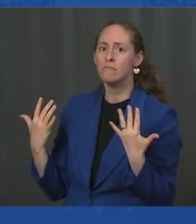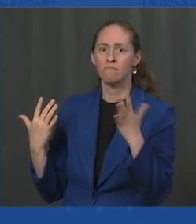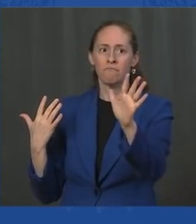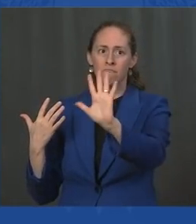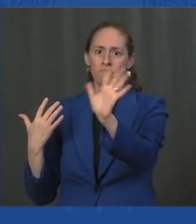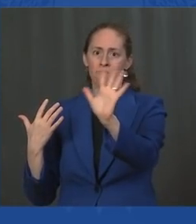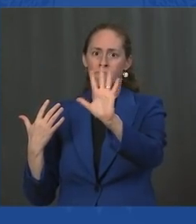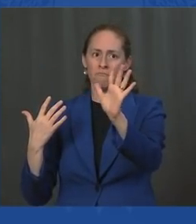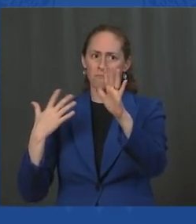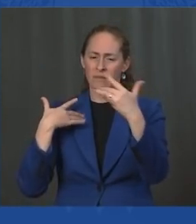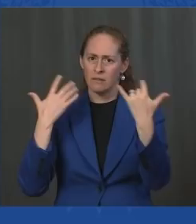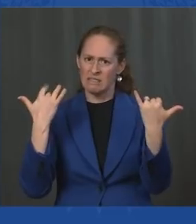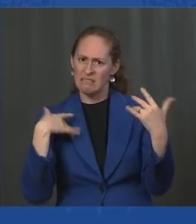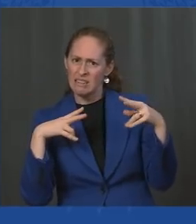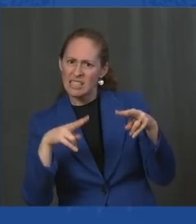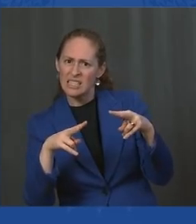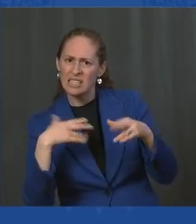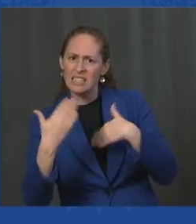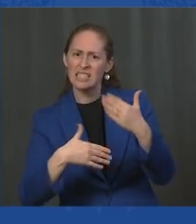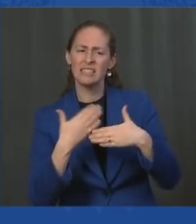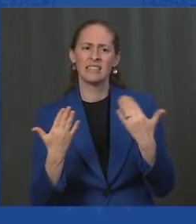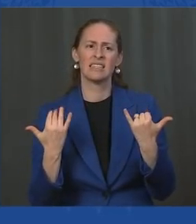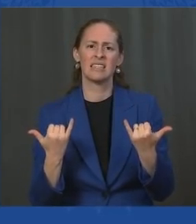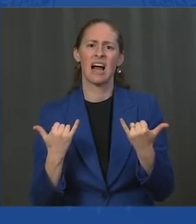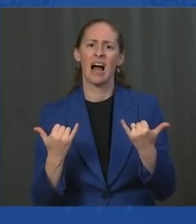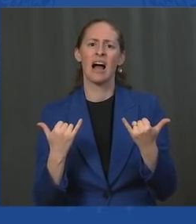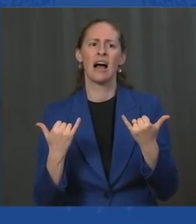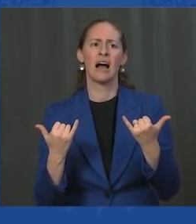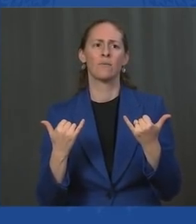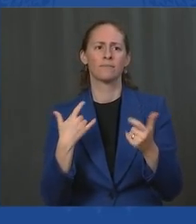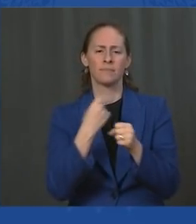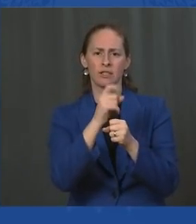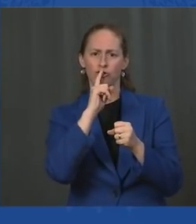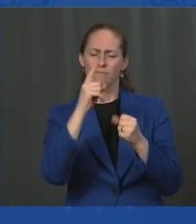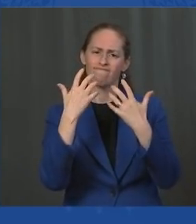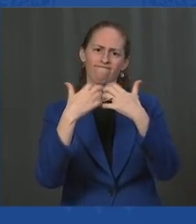We're moving already, quickly, to increase the availability of gas